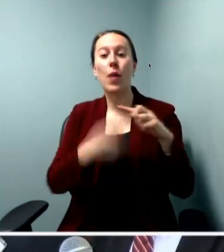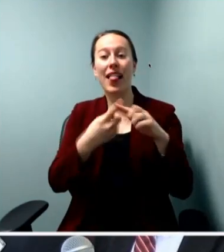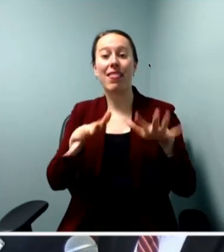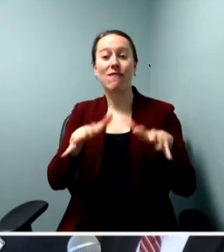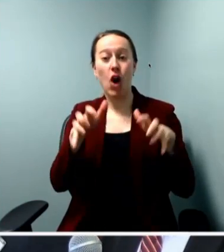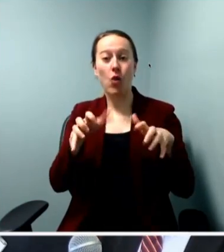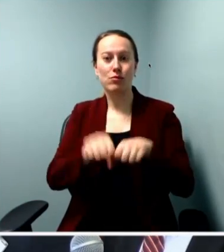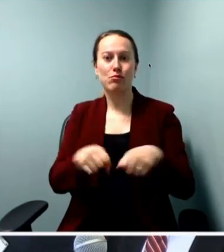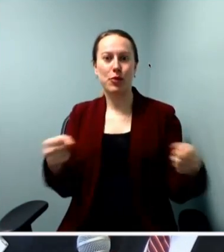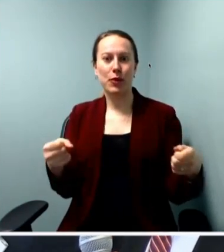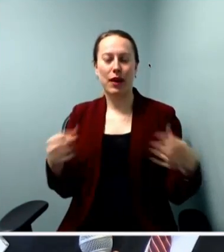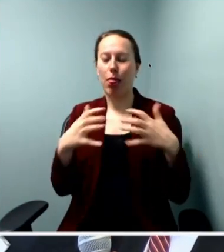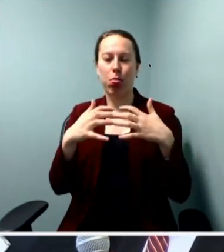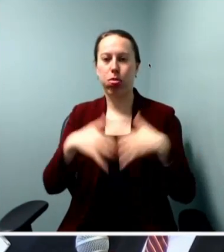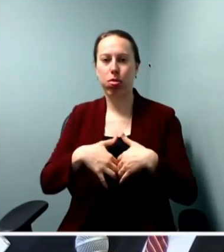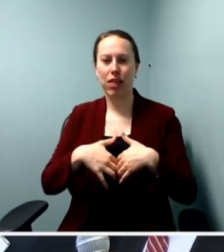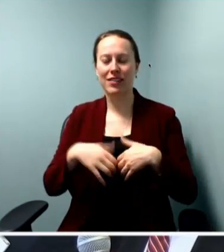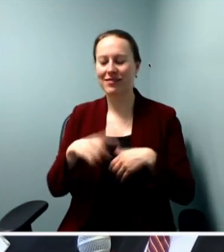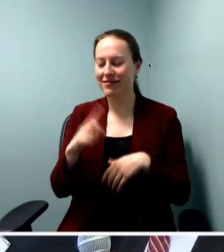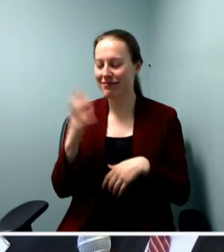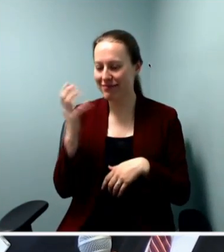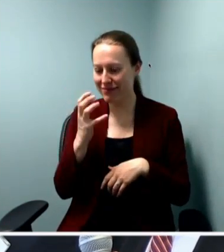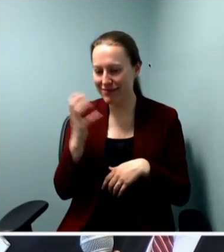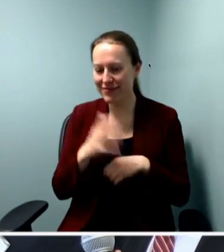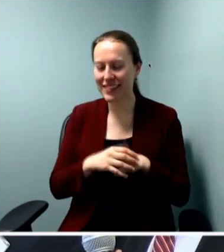But, I would say, it was my own ignorance.